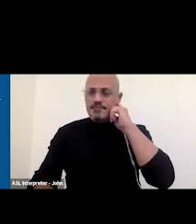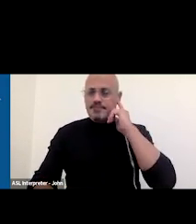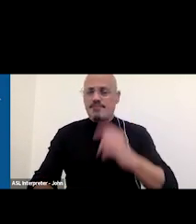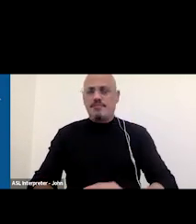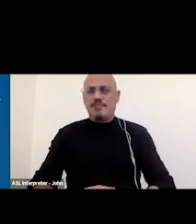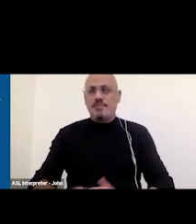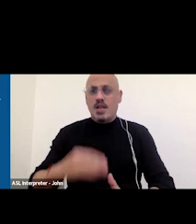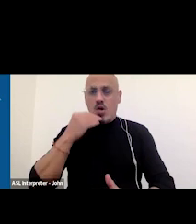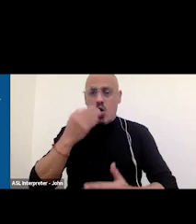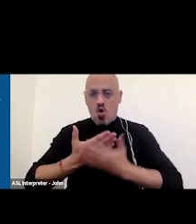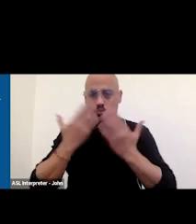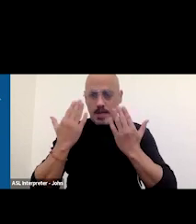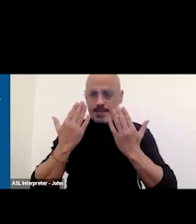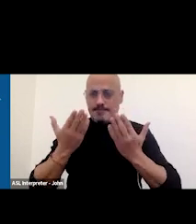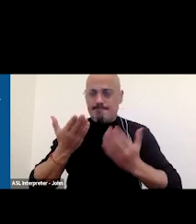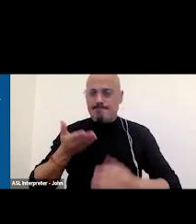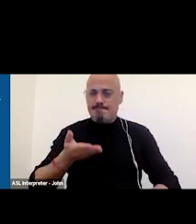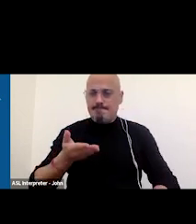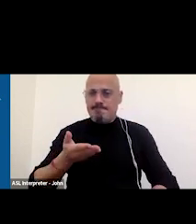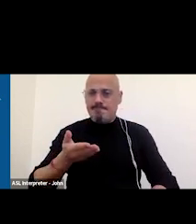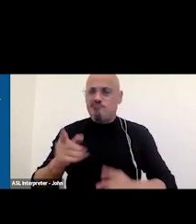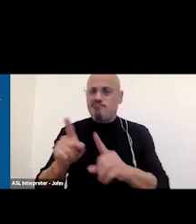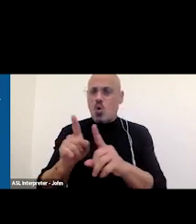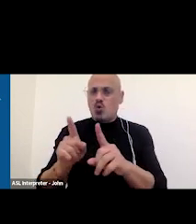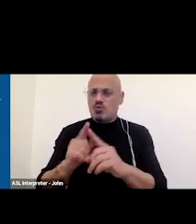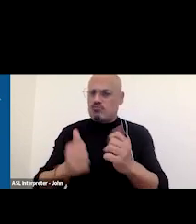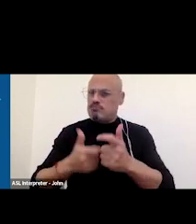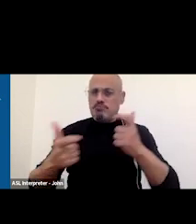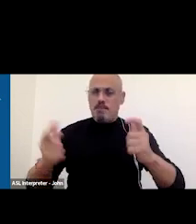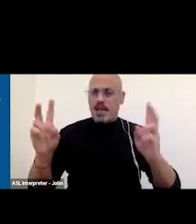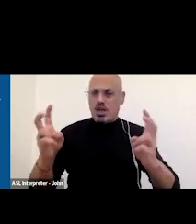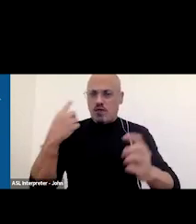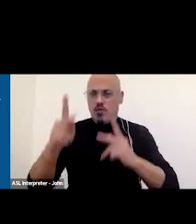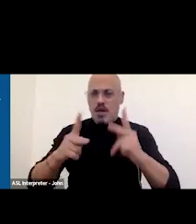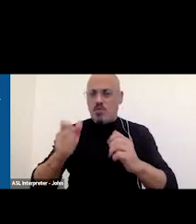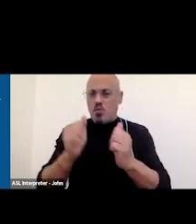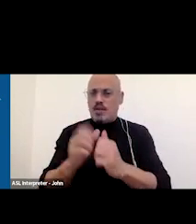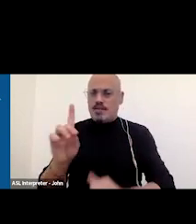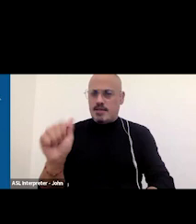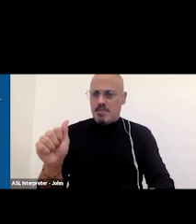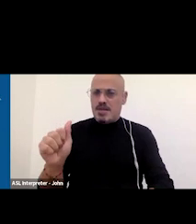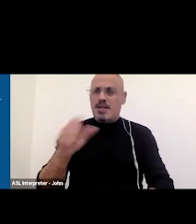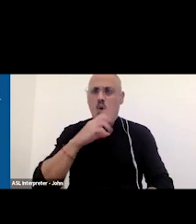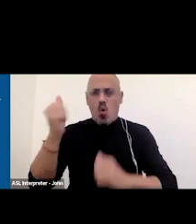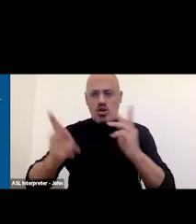Homelessness is also a major issue for people with disabilities and older adults.